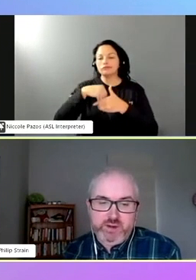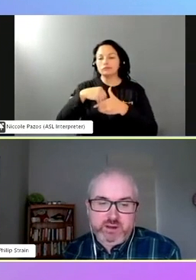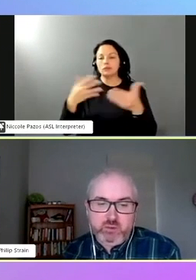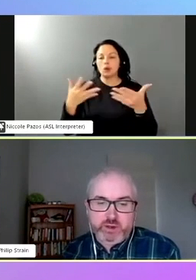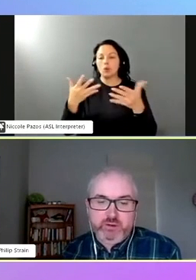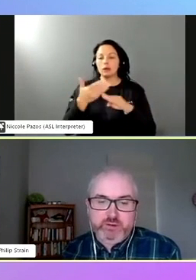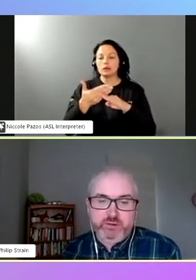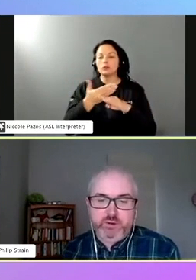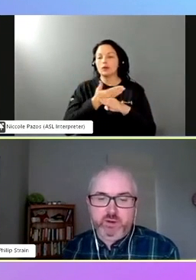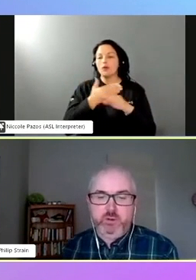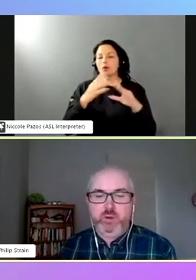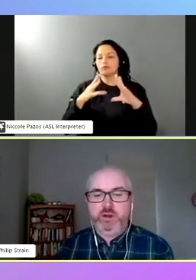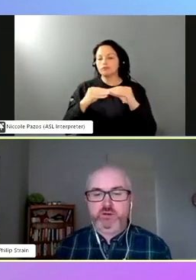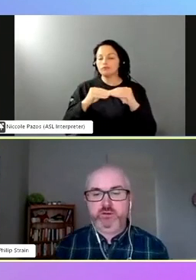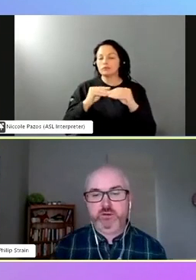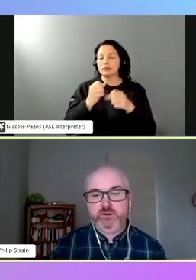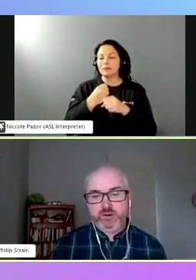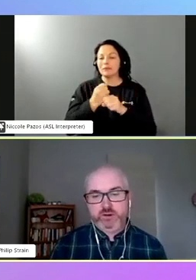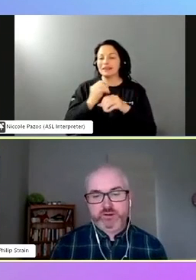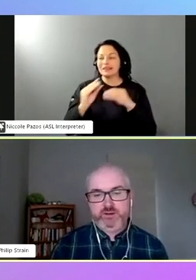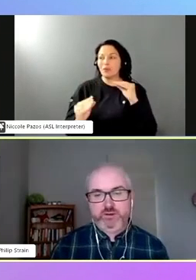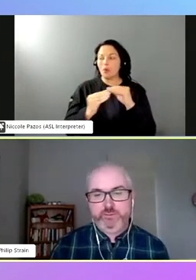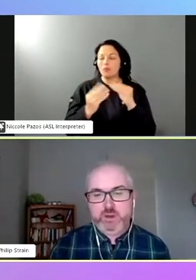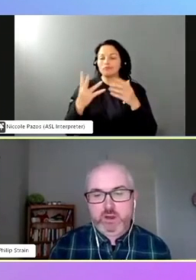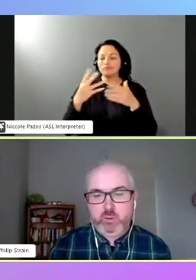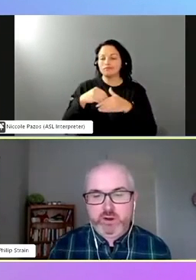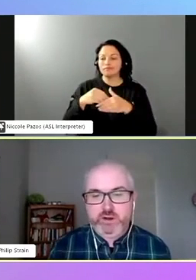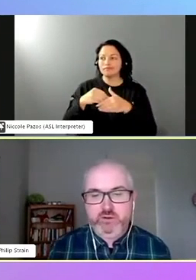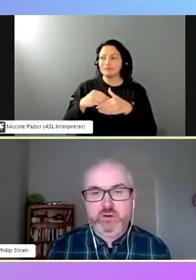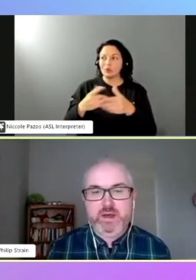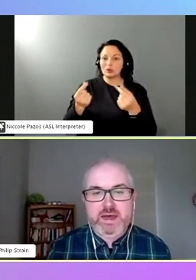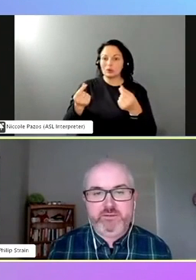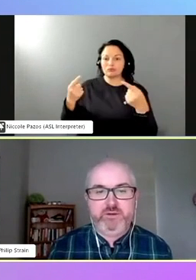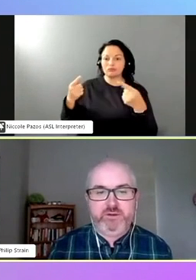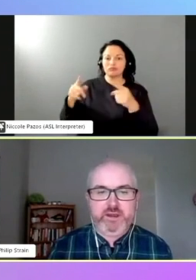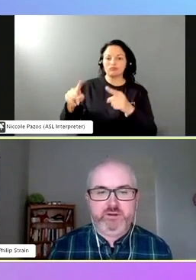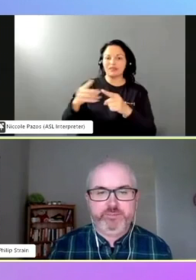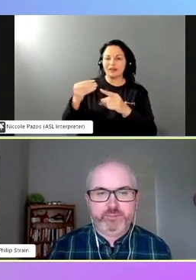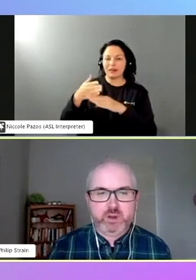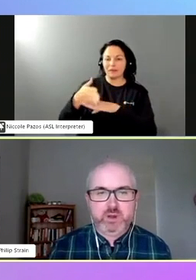it does not take direction into account at all.